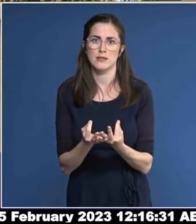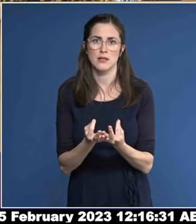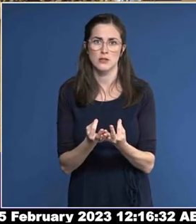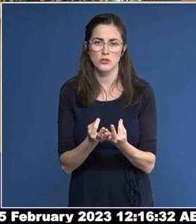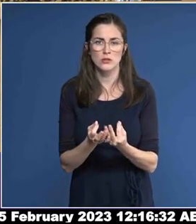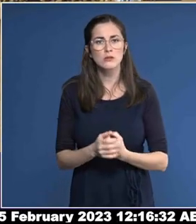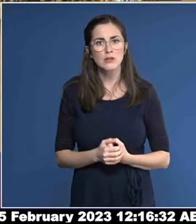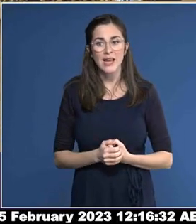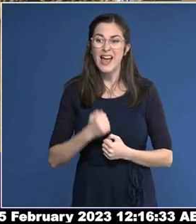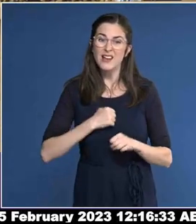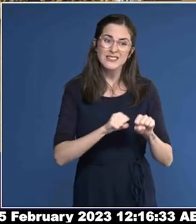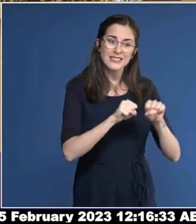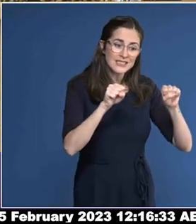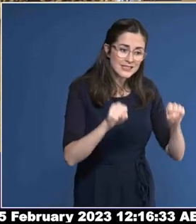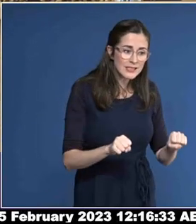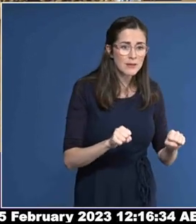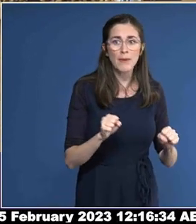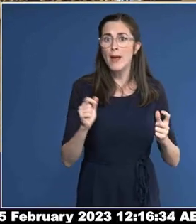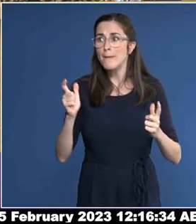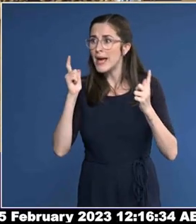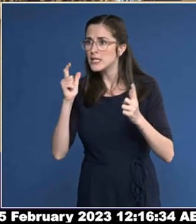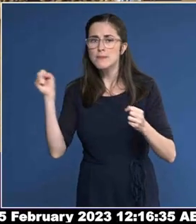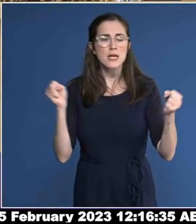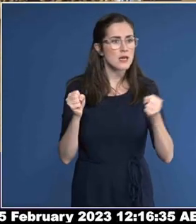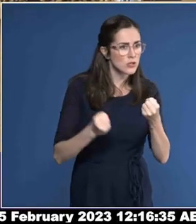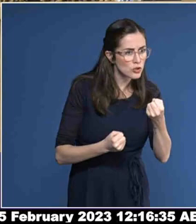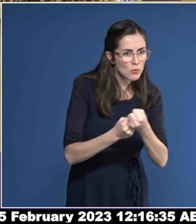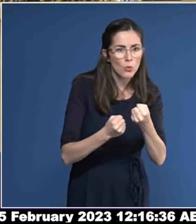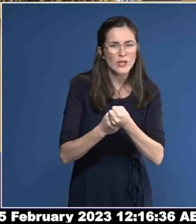the management supports that we need to be able to support an organisation that's going